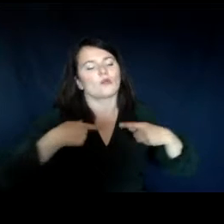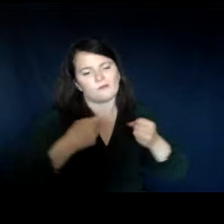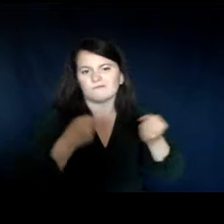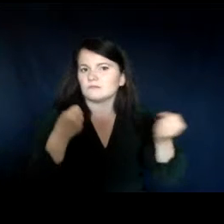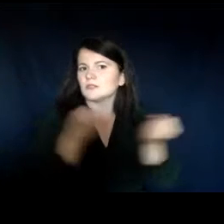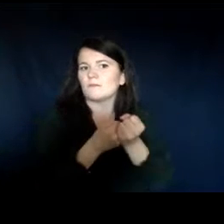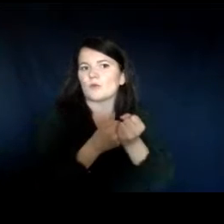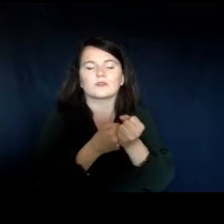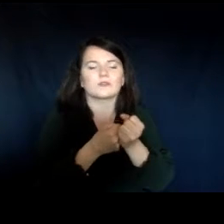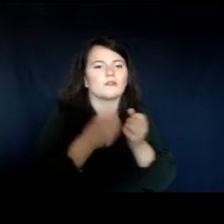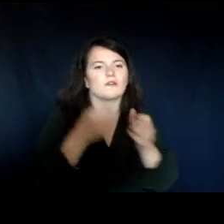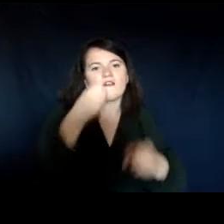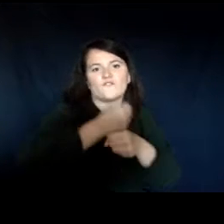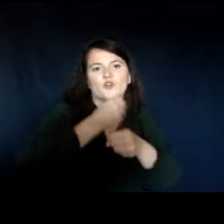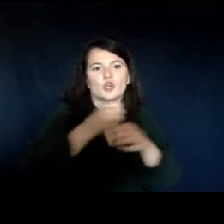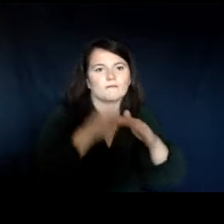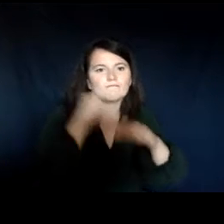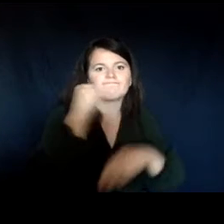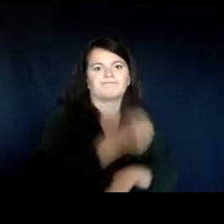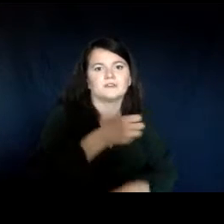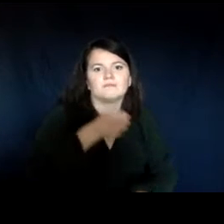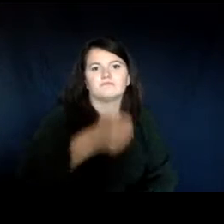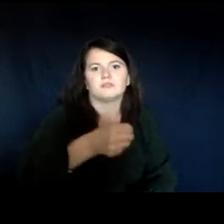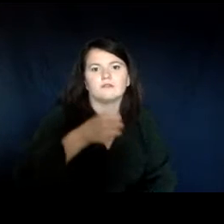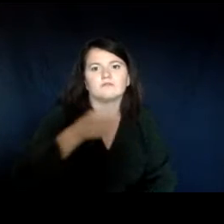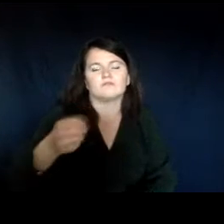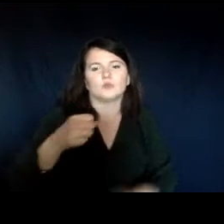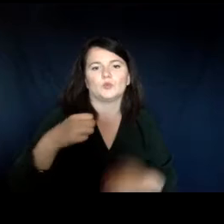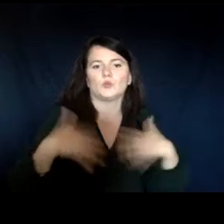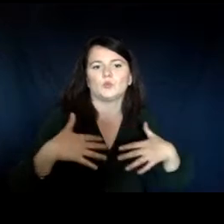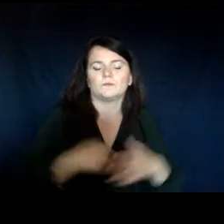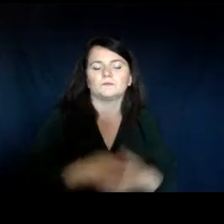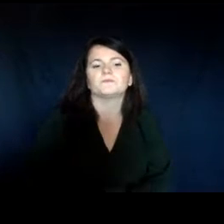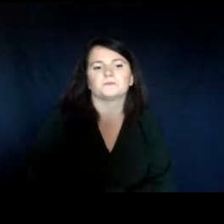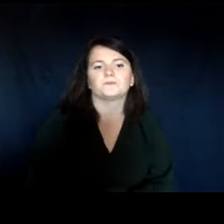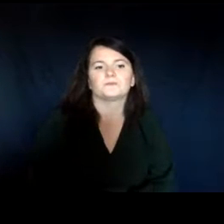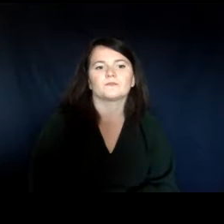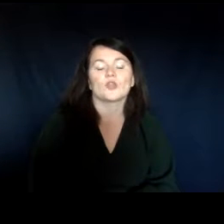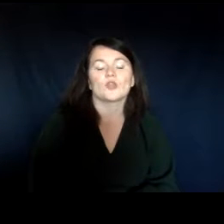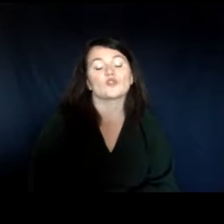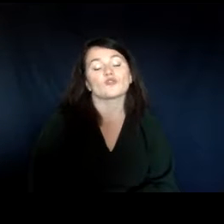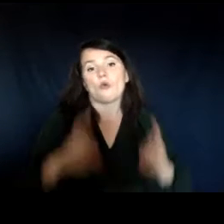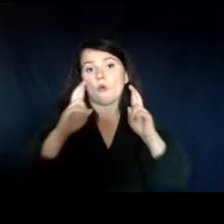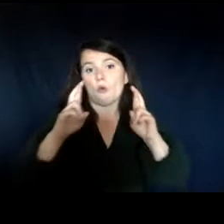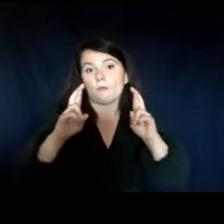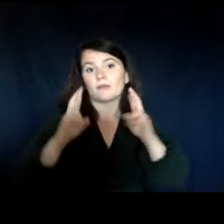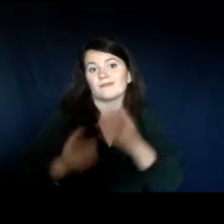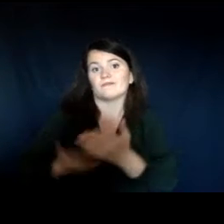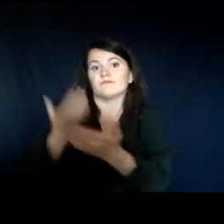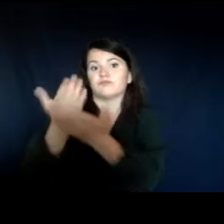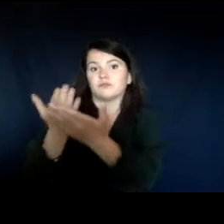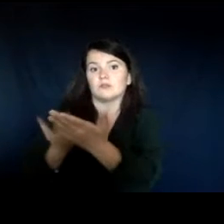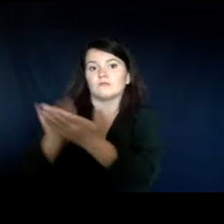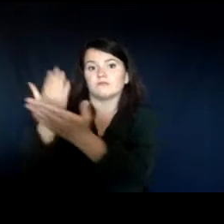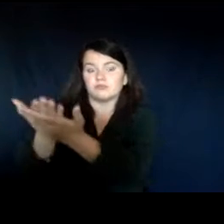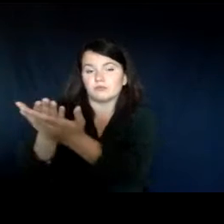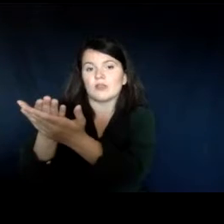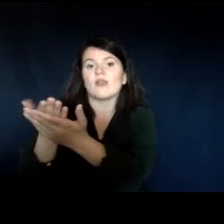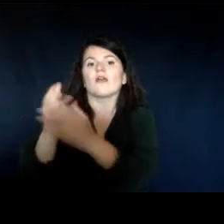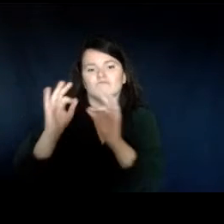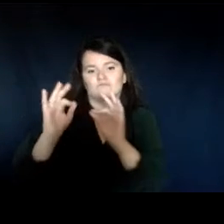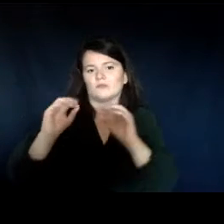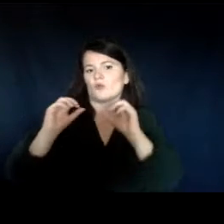We hope that this response to the expectations of our partners,